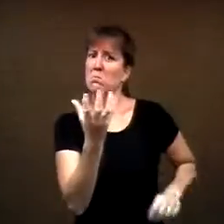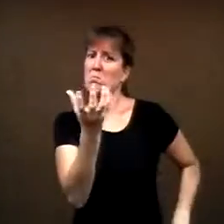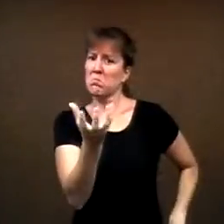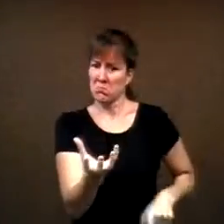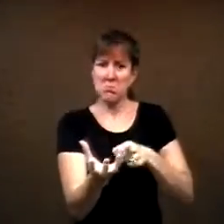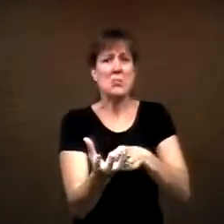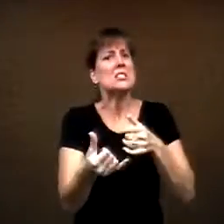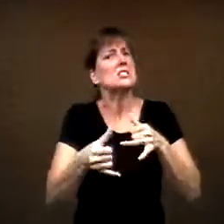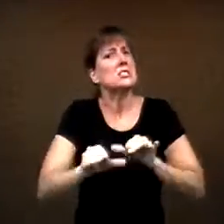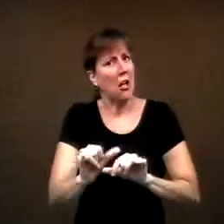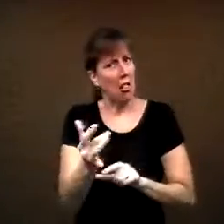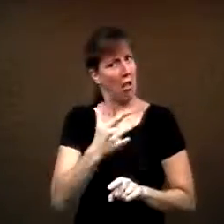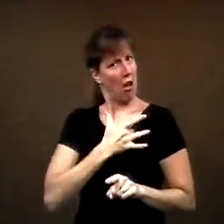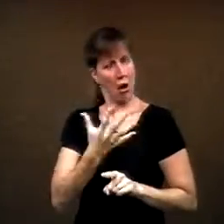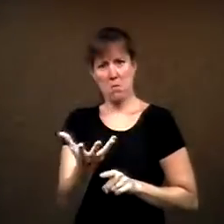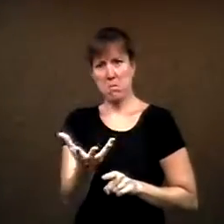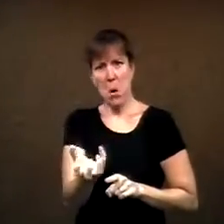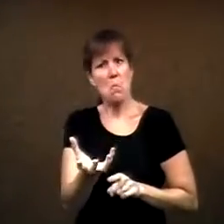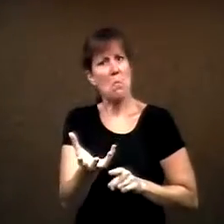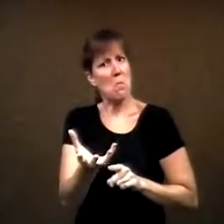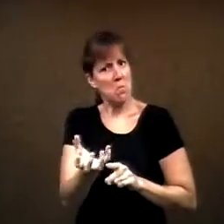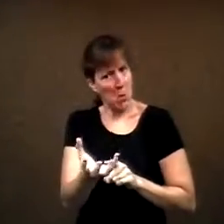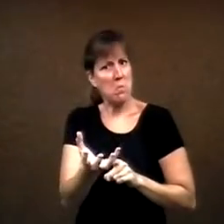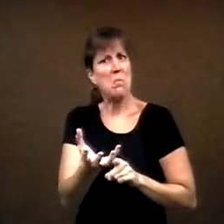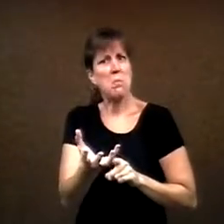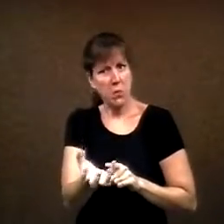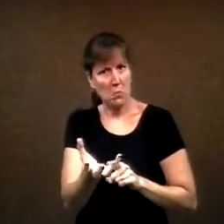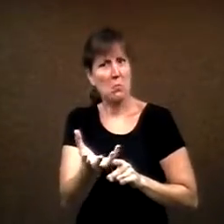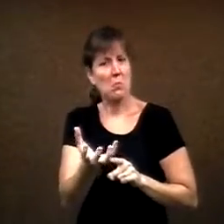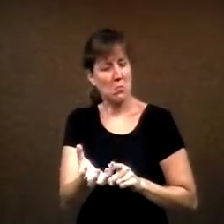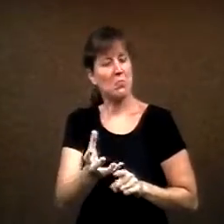are severed. We'll talk about this auto-rhythmicity in a moment.